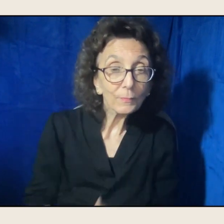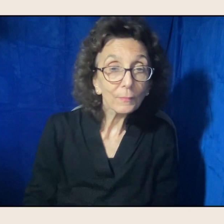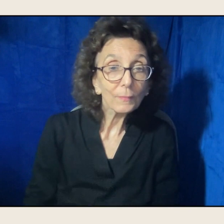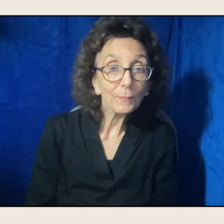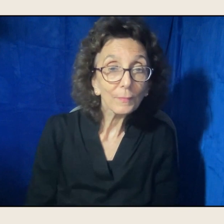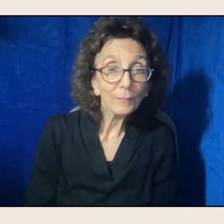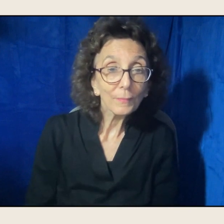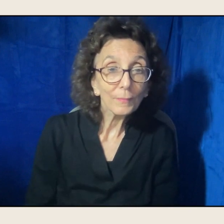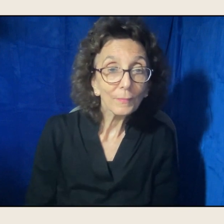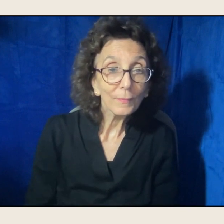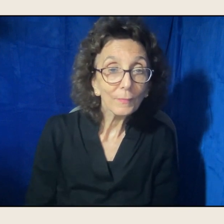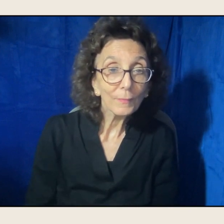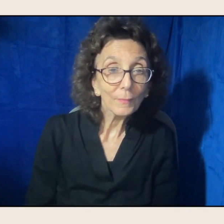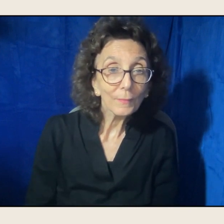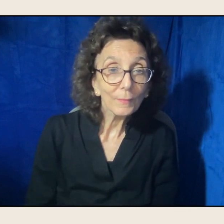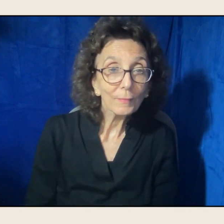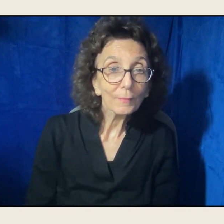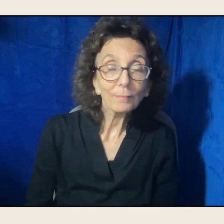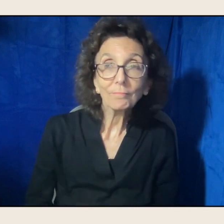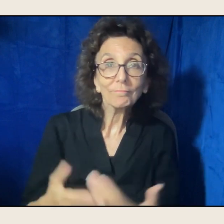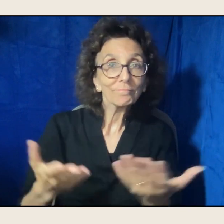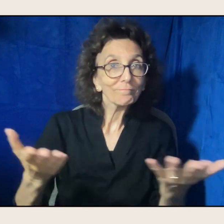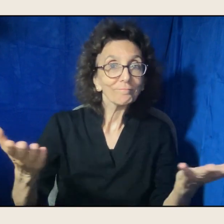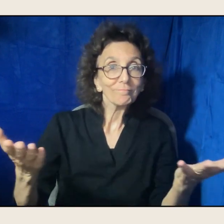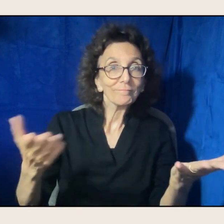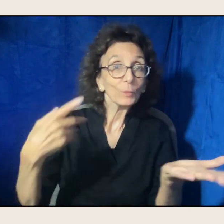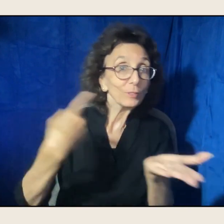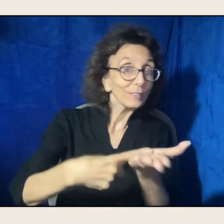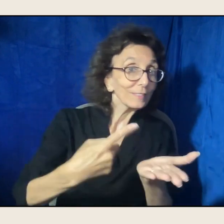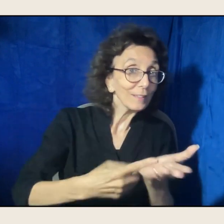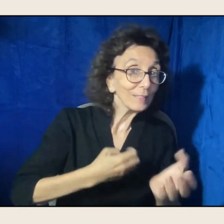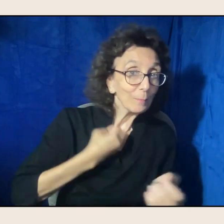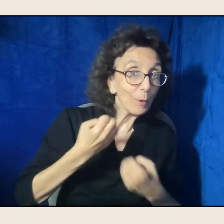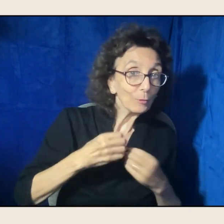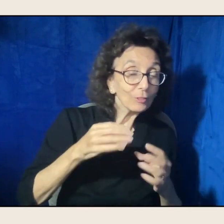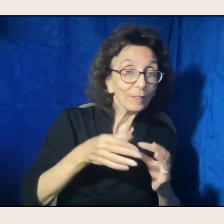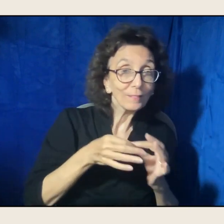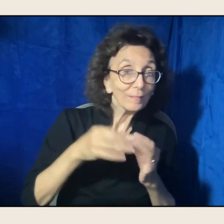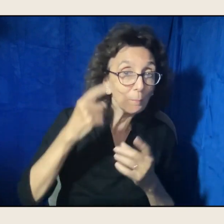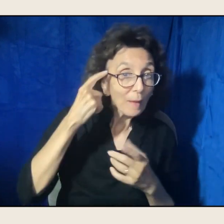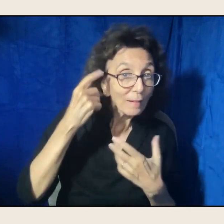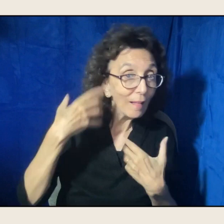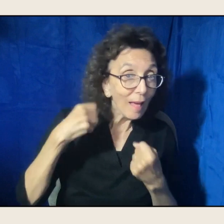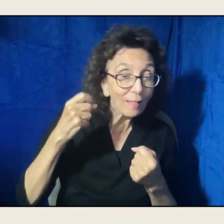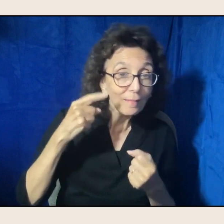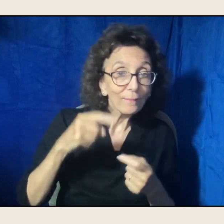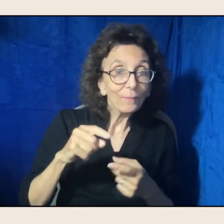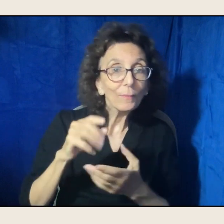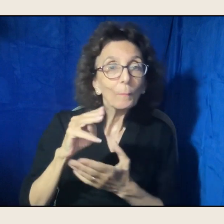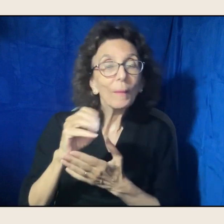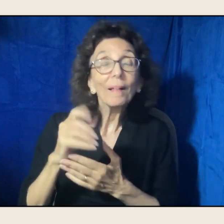Opening up the space to talk about emotion and mental health? Yes. I could tell a story about Flint.